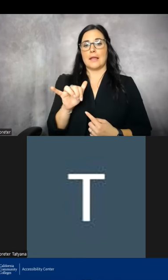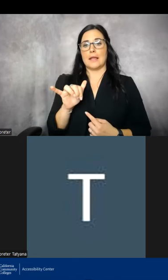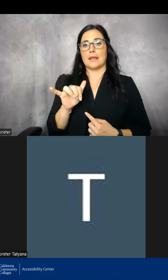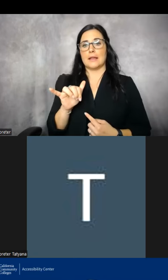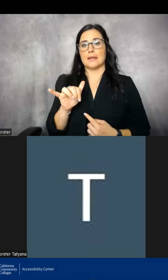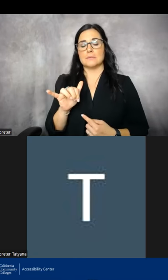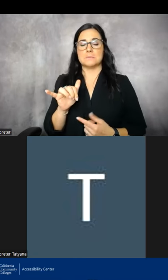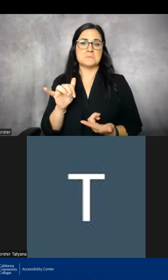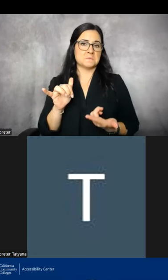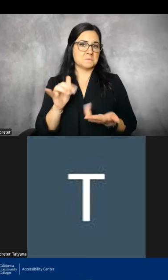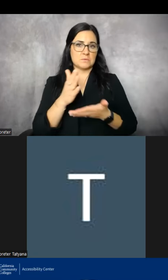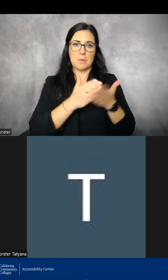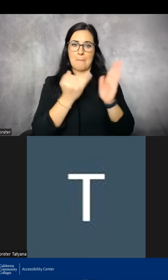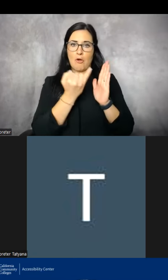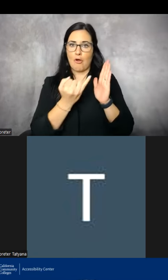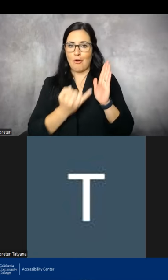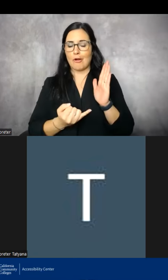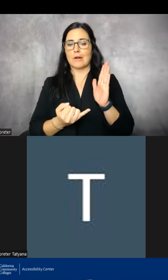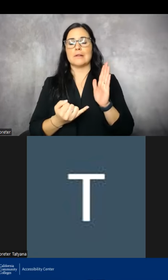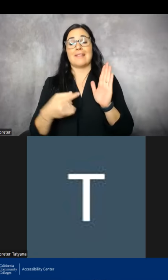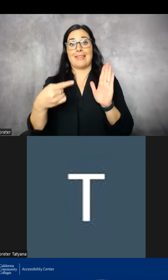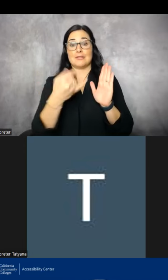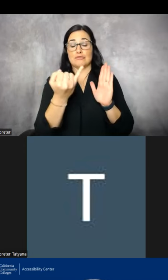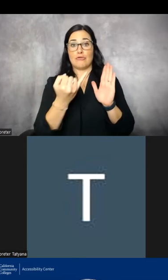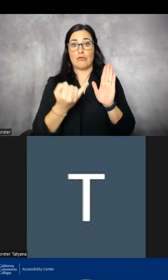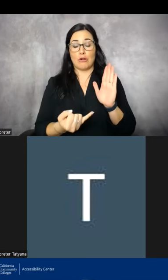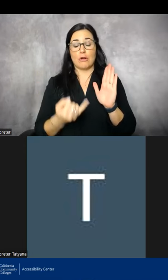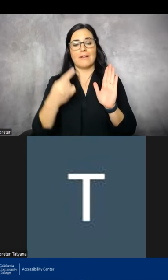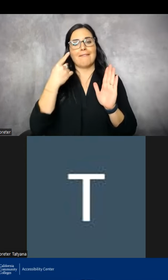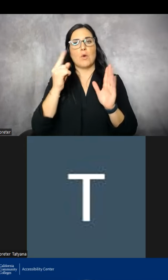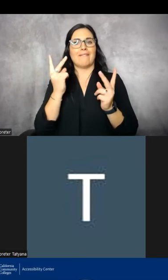of art intended for visual entertainment.